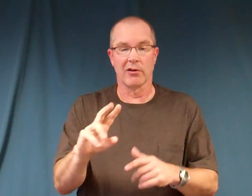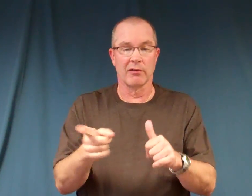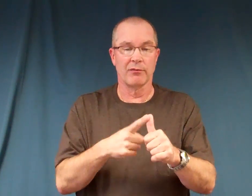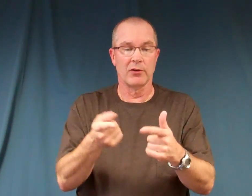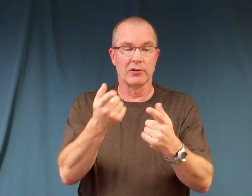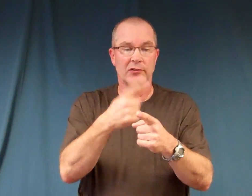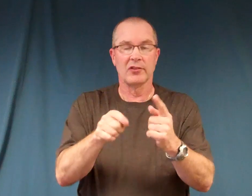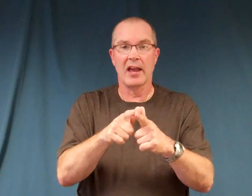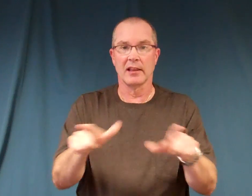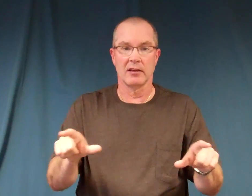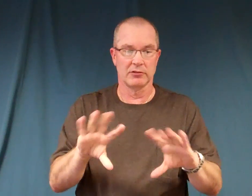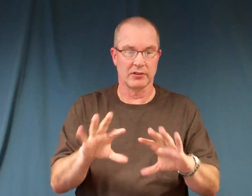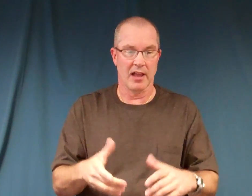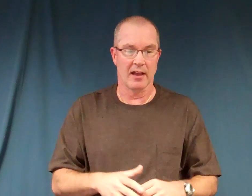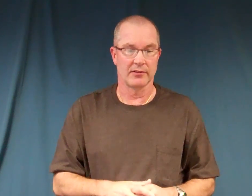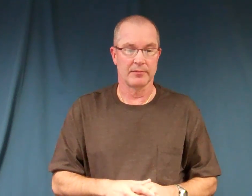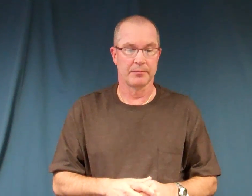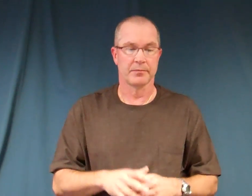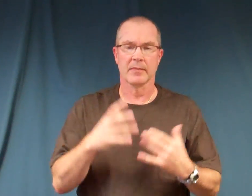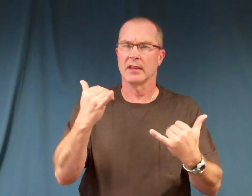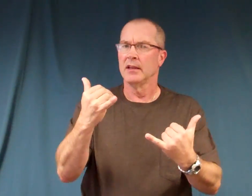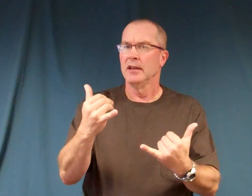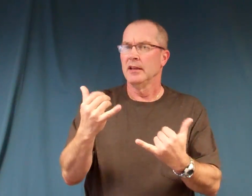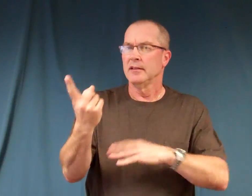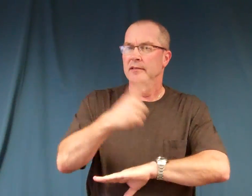first Sign Language class.